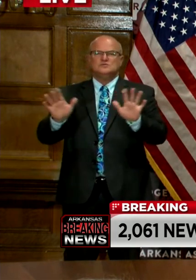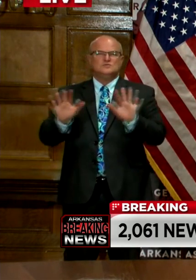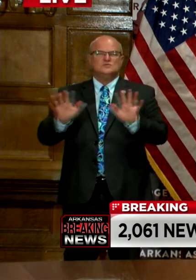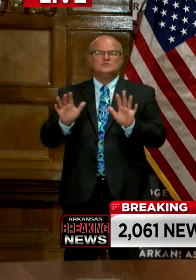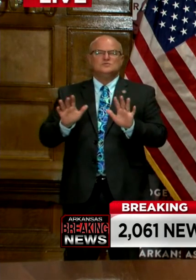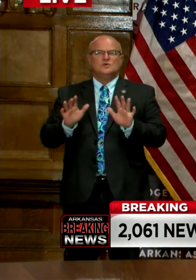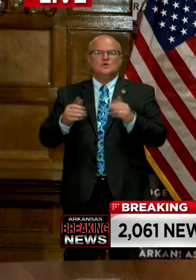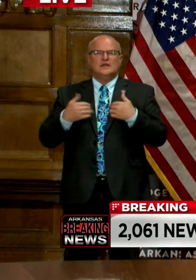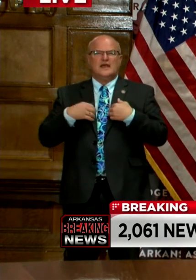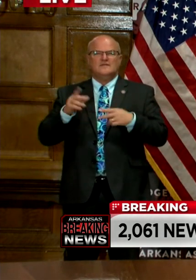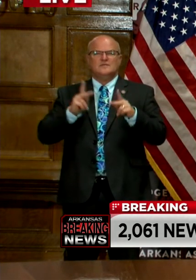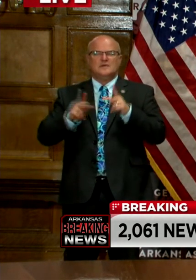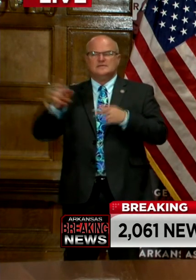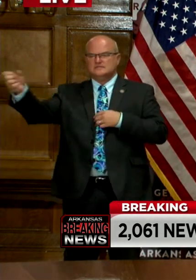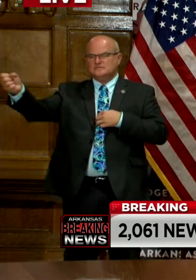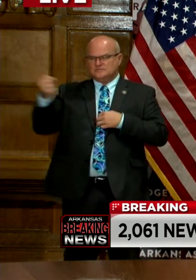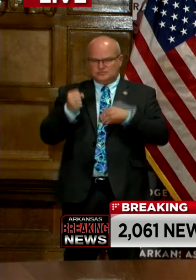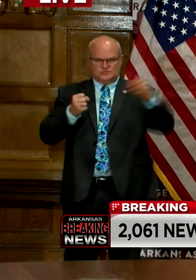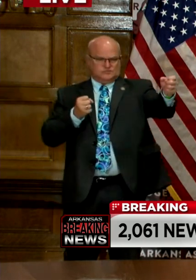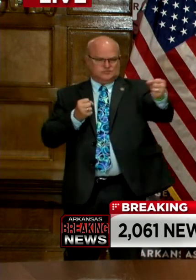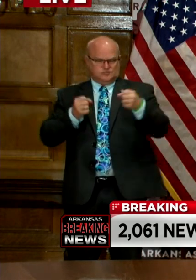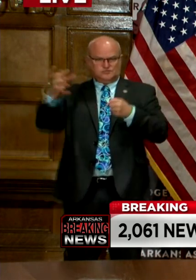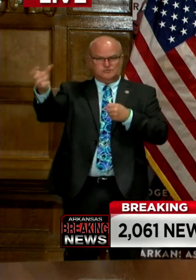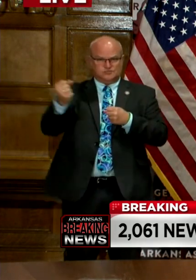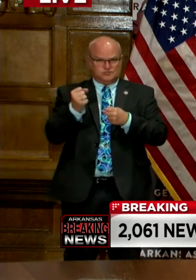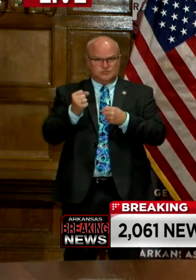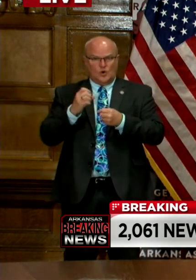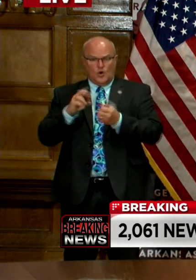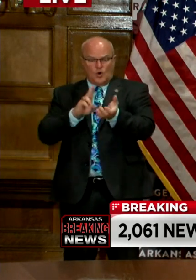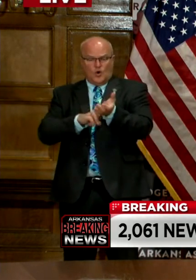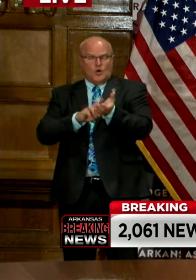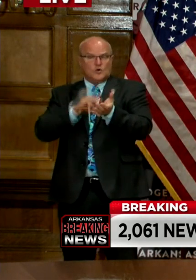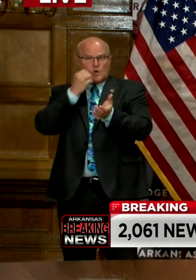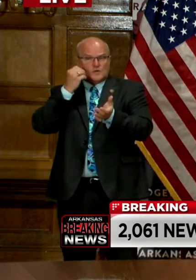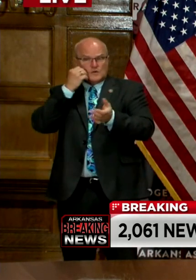WE THE HEALTH DEPARTMENT ARE CURRENTLY DISCOURAGING INDIVIDUALS FROM BRINGING